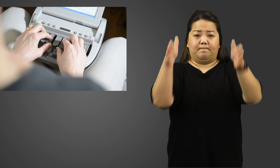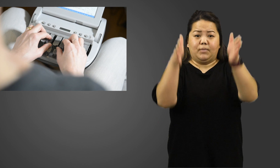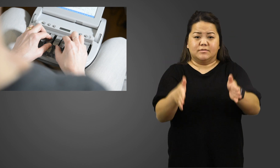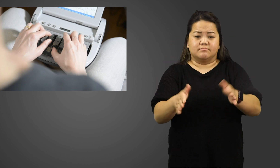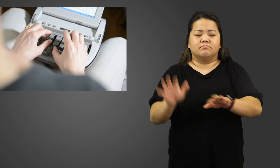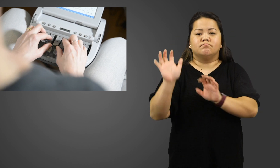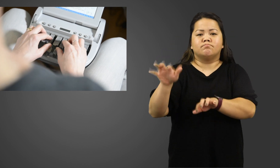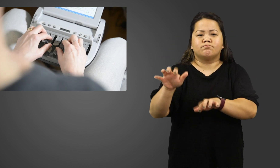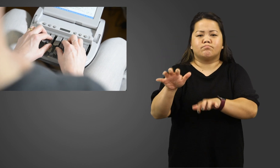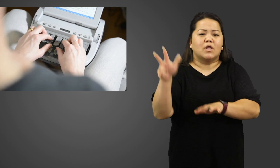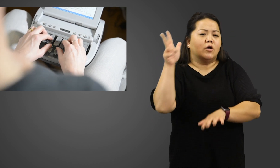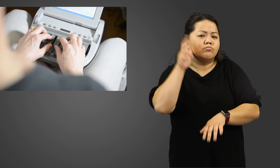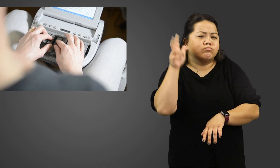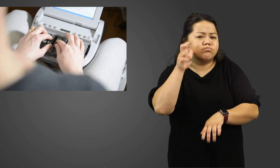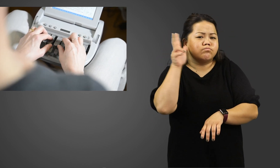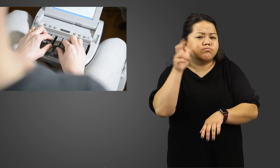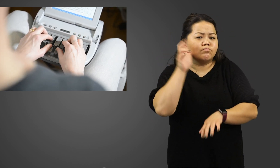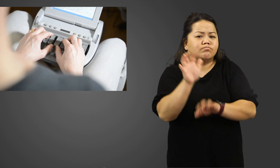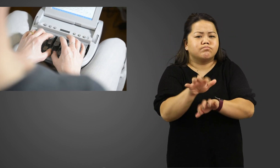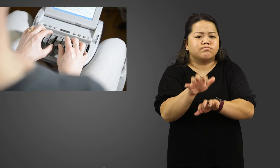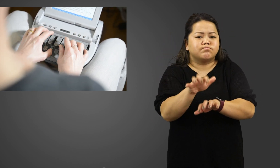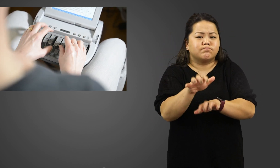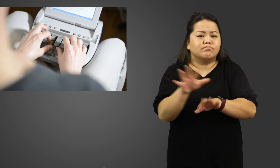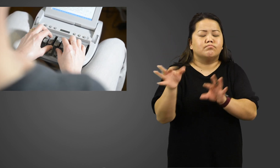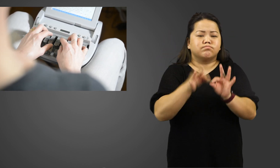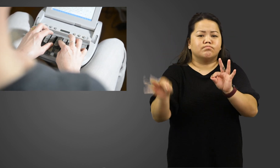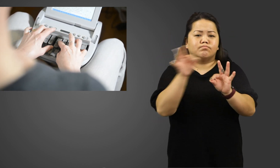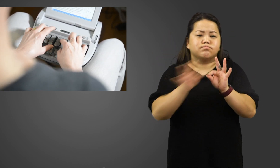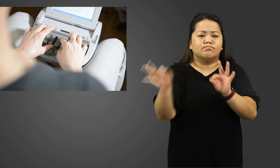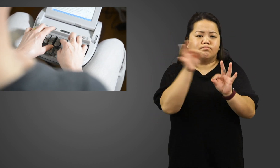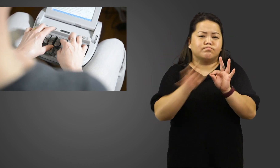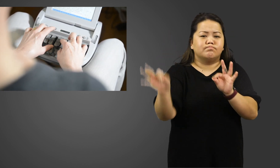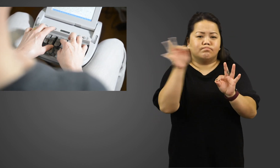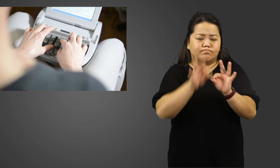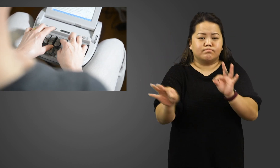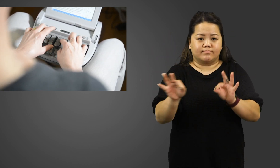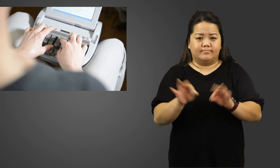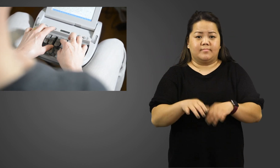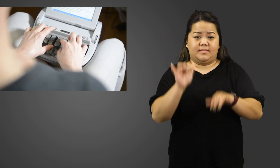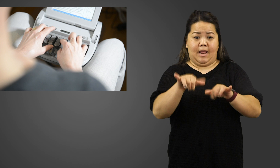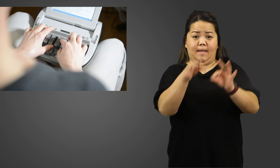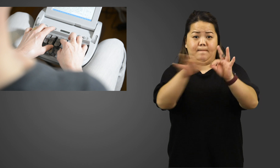The captioner listens to what is being said and types out every word on their device.